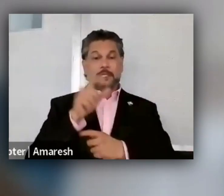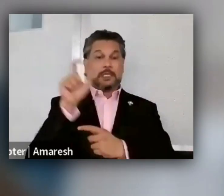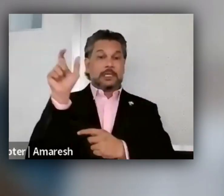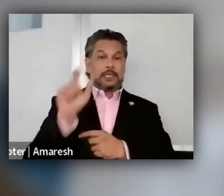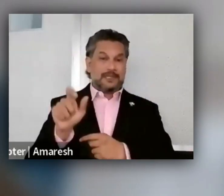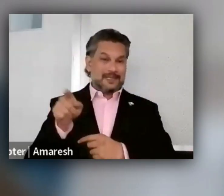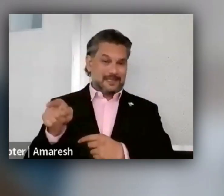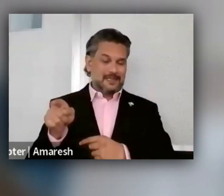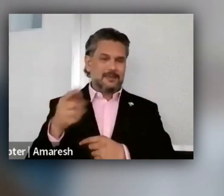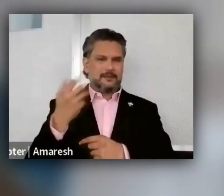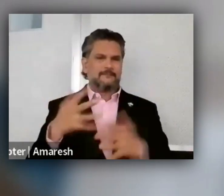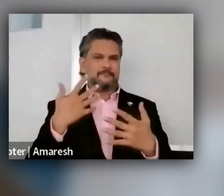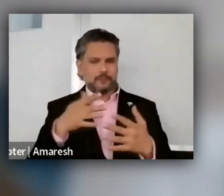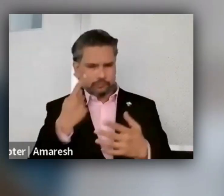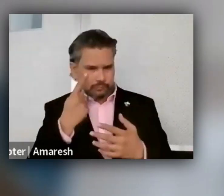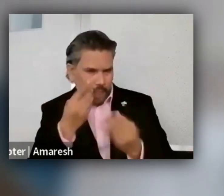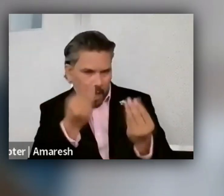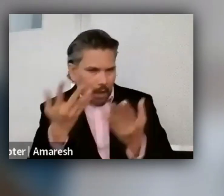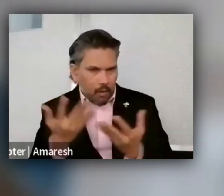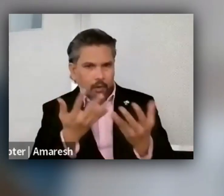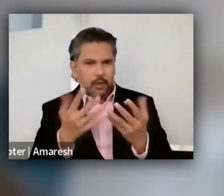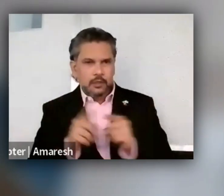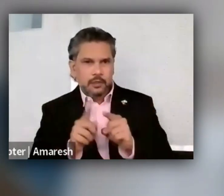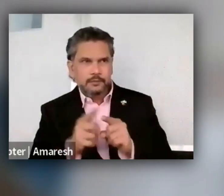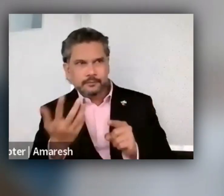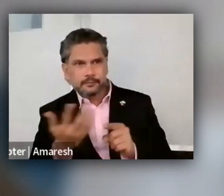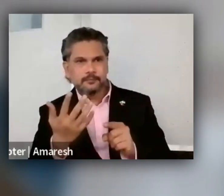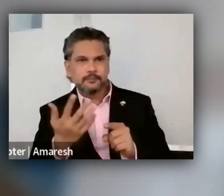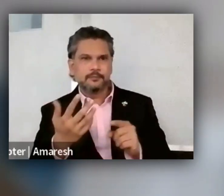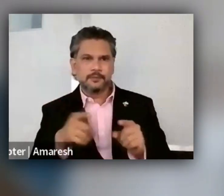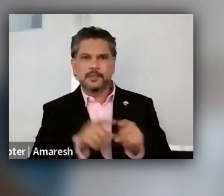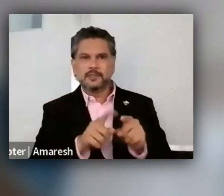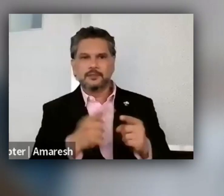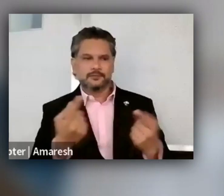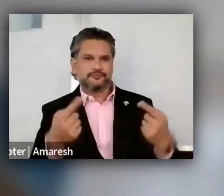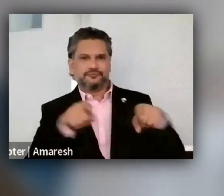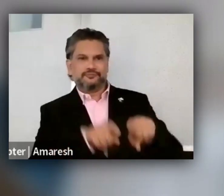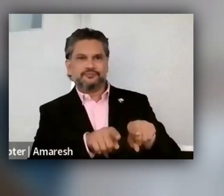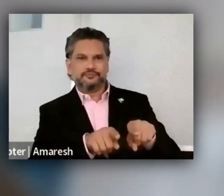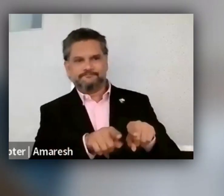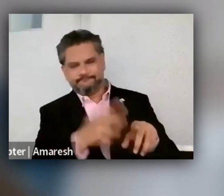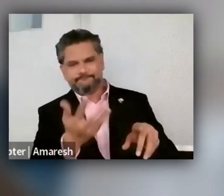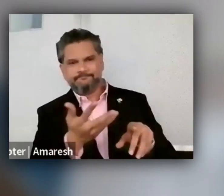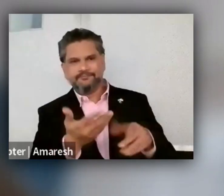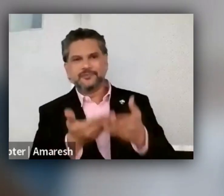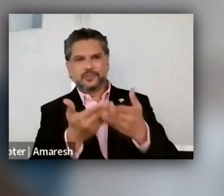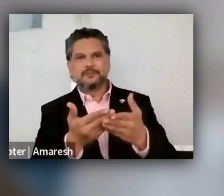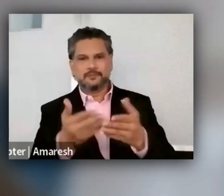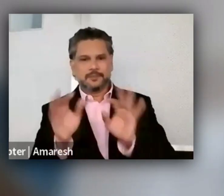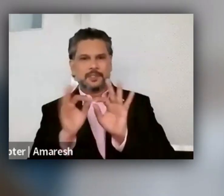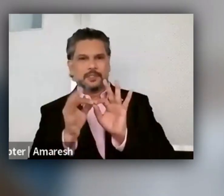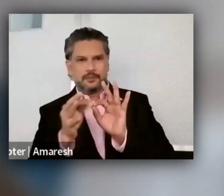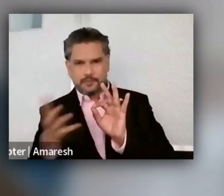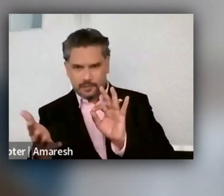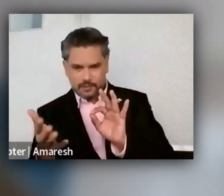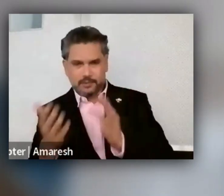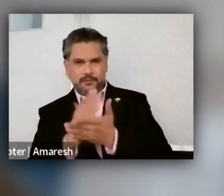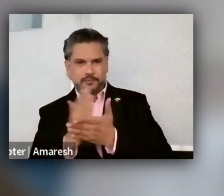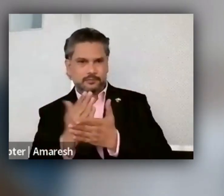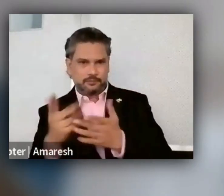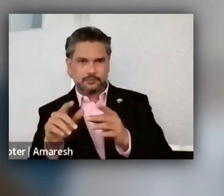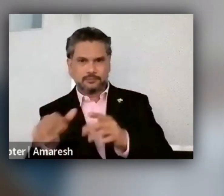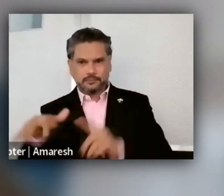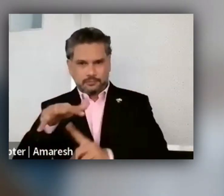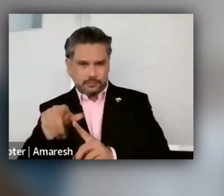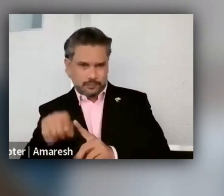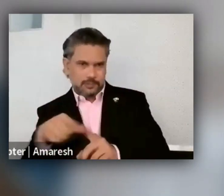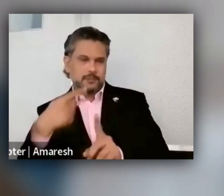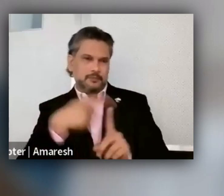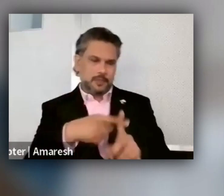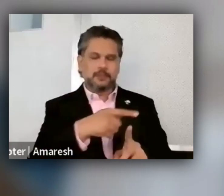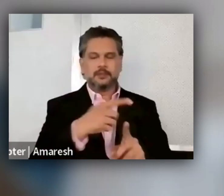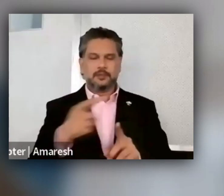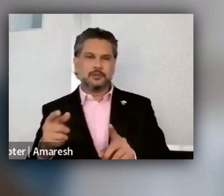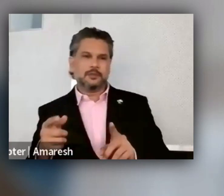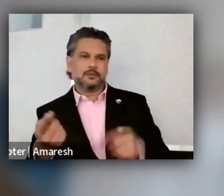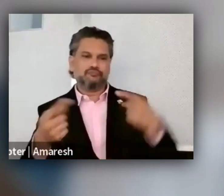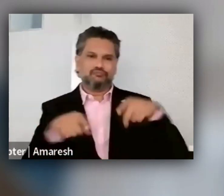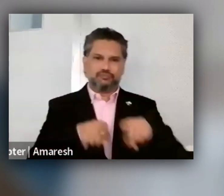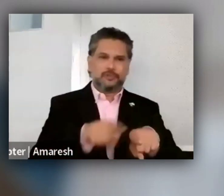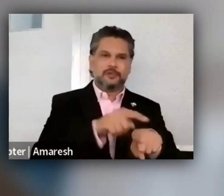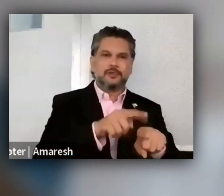We tested for half a day simultaneously the interpreter system and the transcription made by a